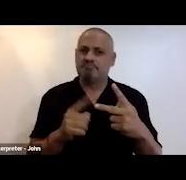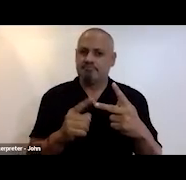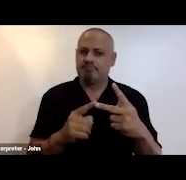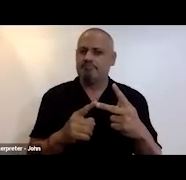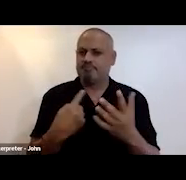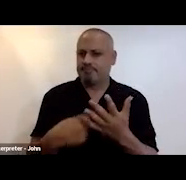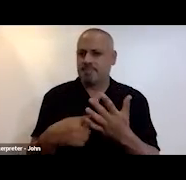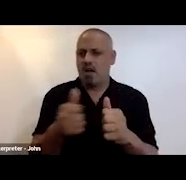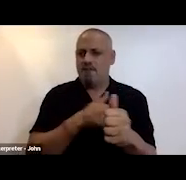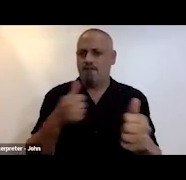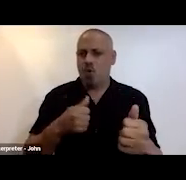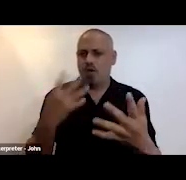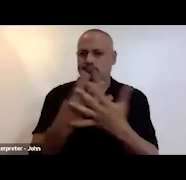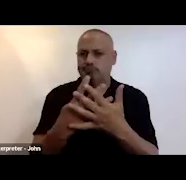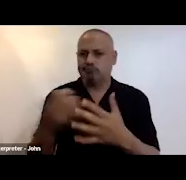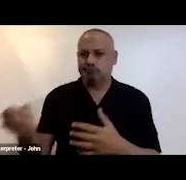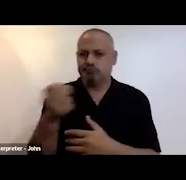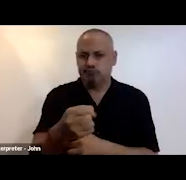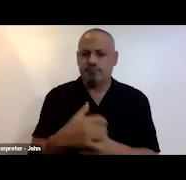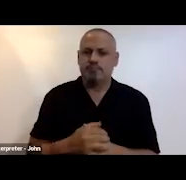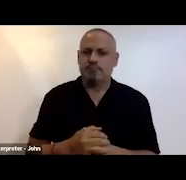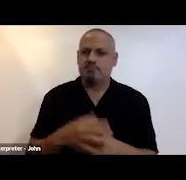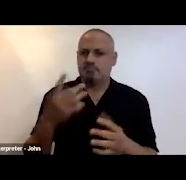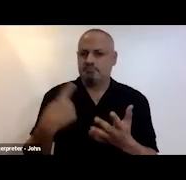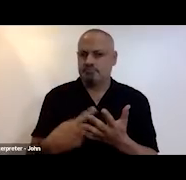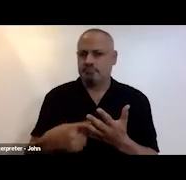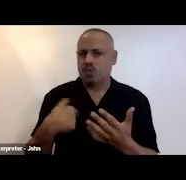avoiding criminalization. I'll mention what I mean by that.